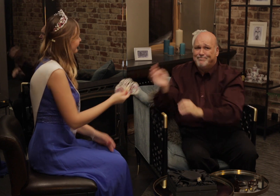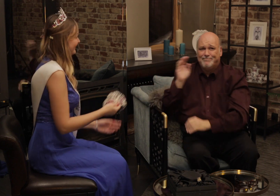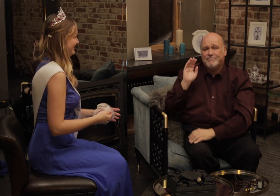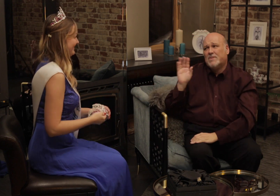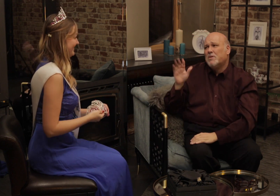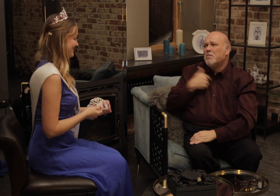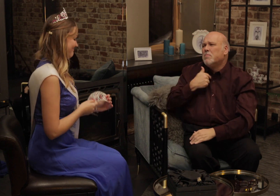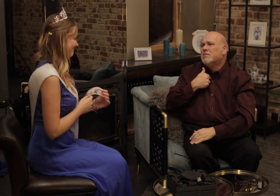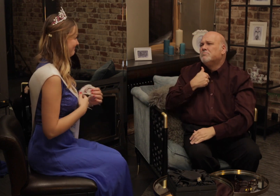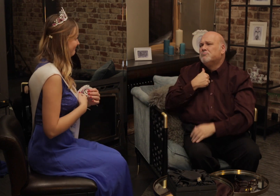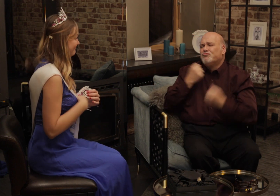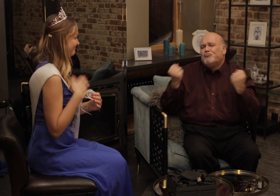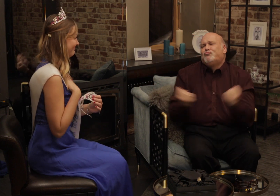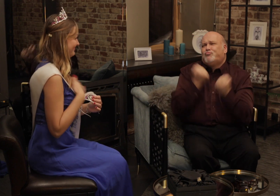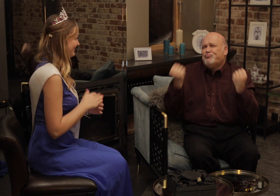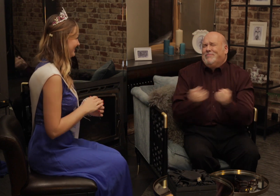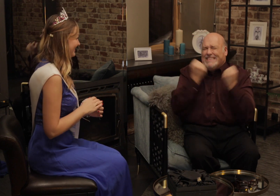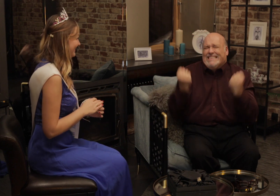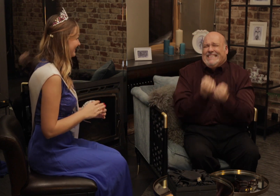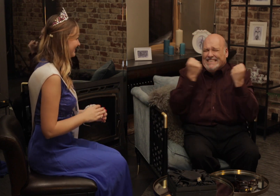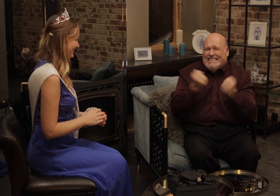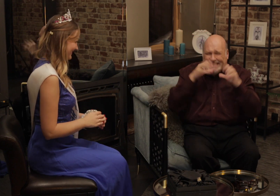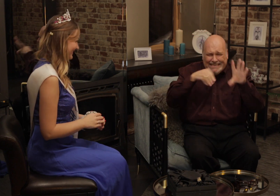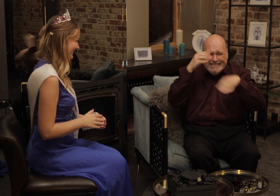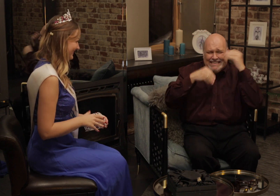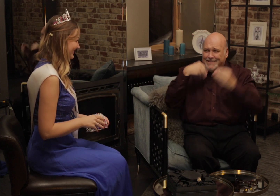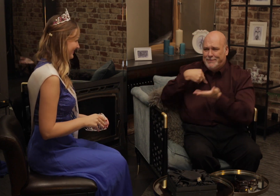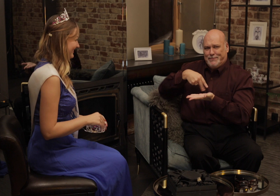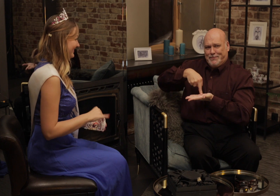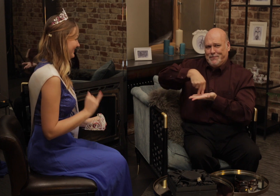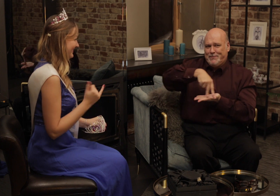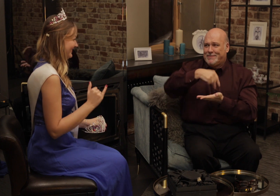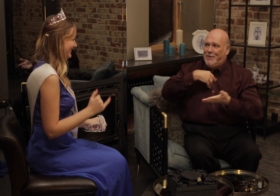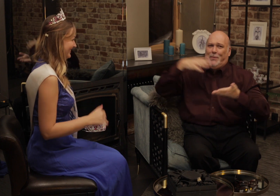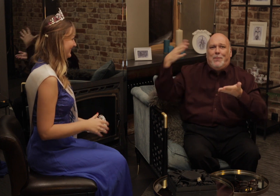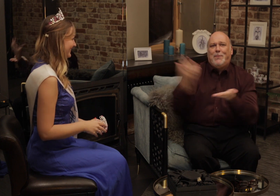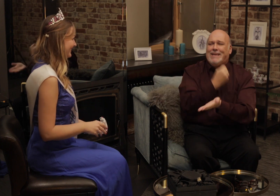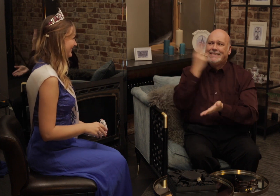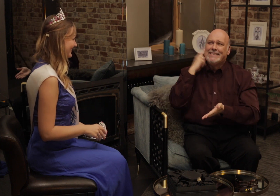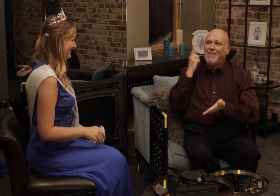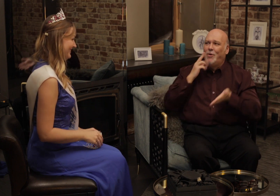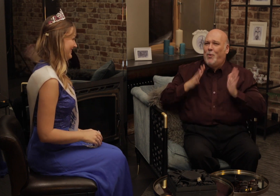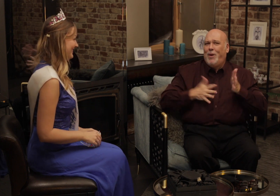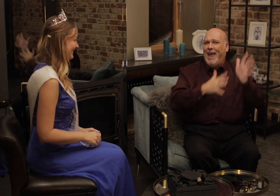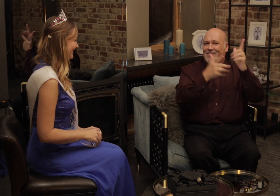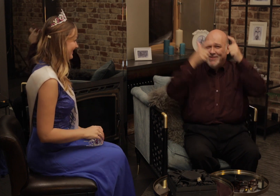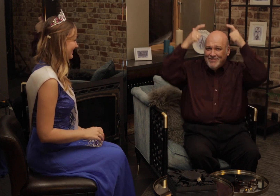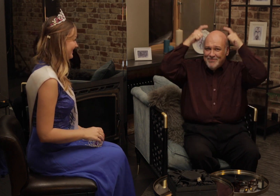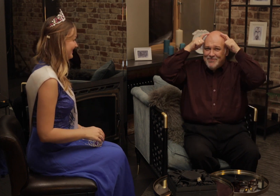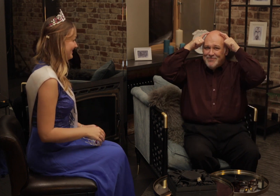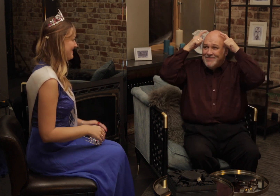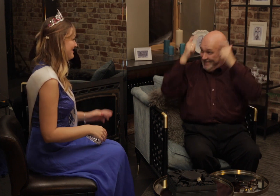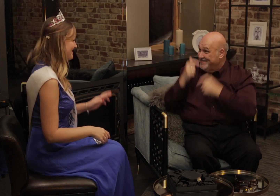I will just have to work hard and practice. I will win the DeafWaves crown.